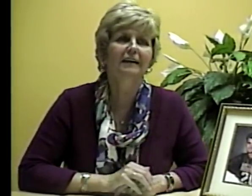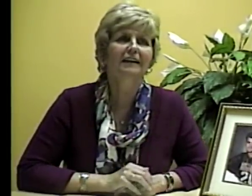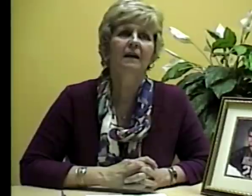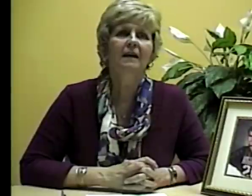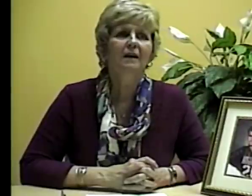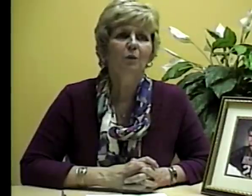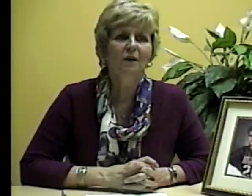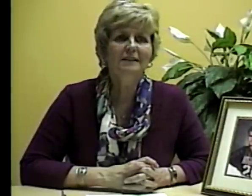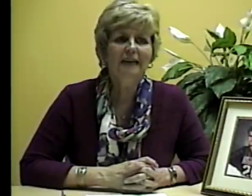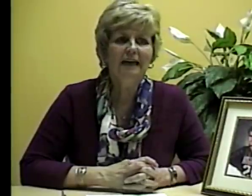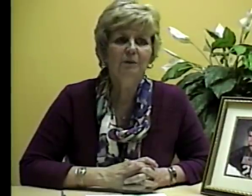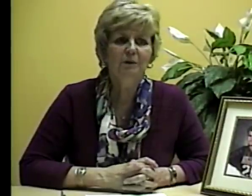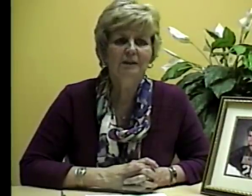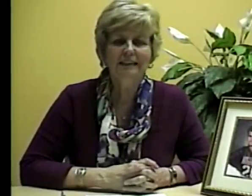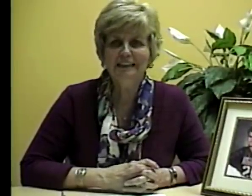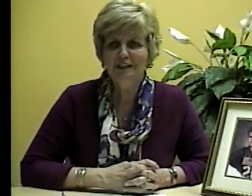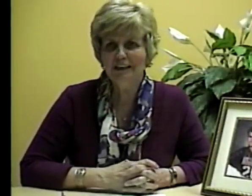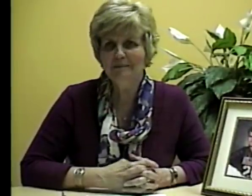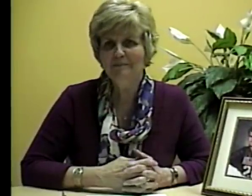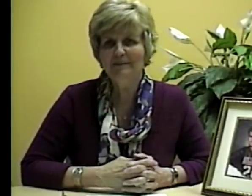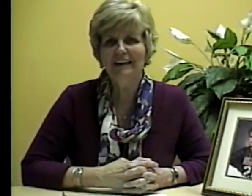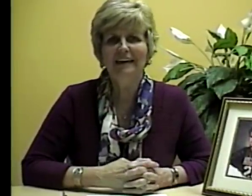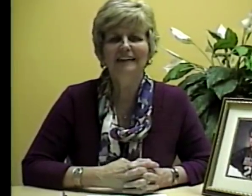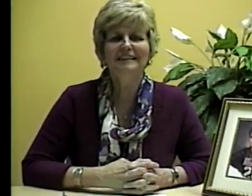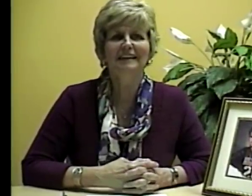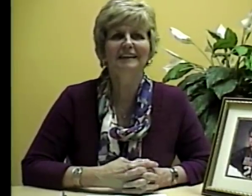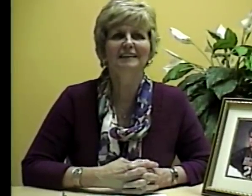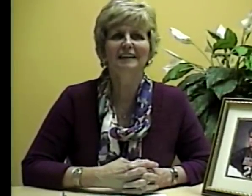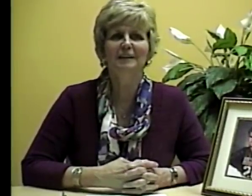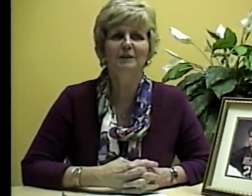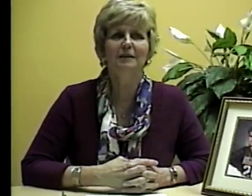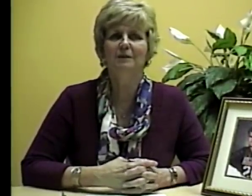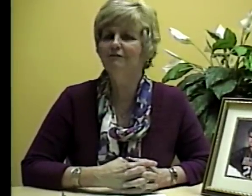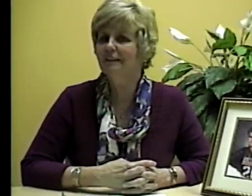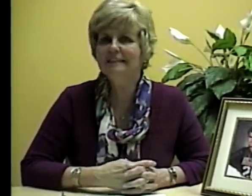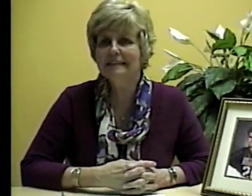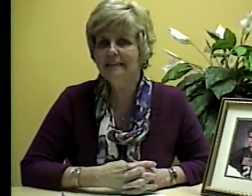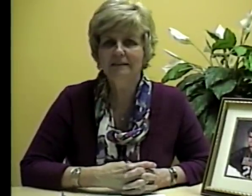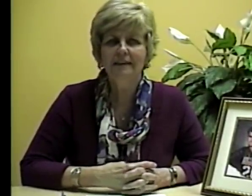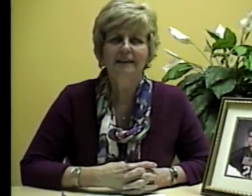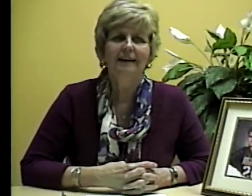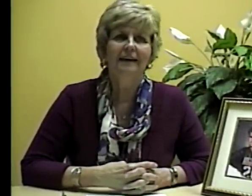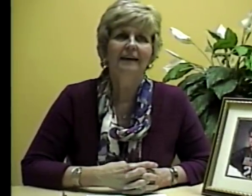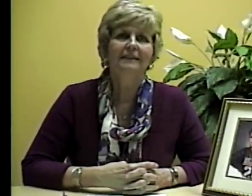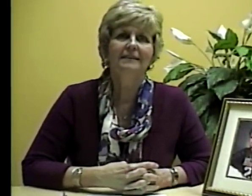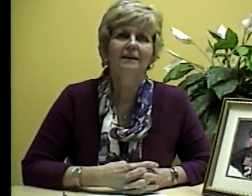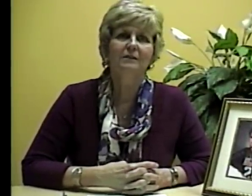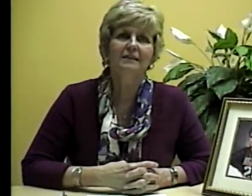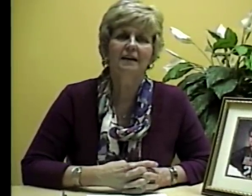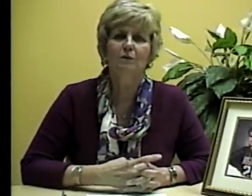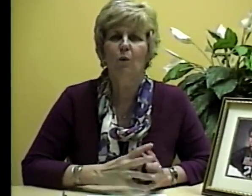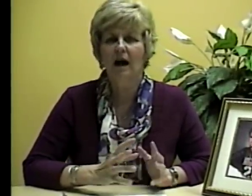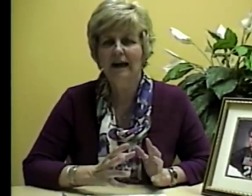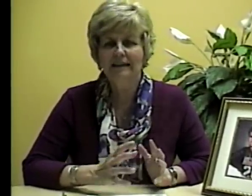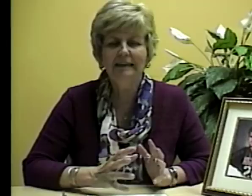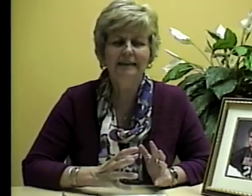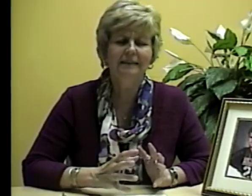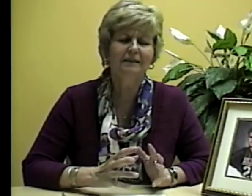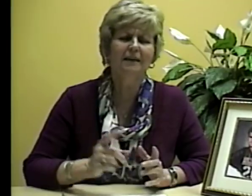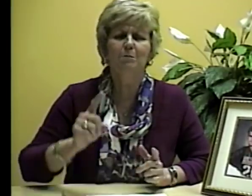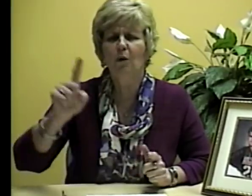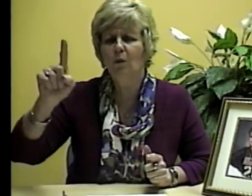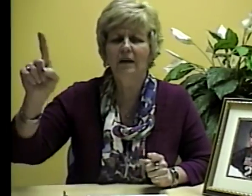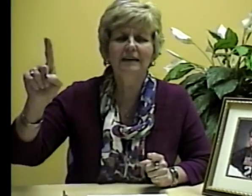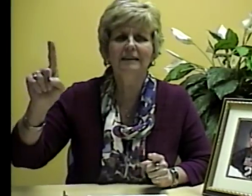One day we were in the kitchen and he had been fussy and was whining and kept pointing with his